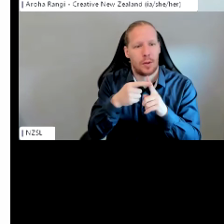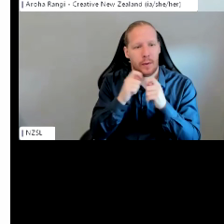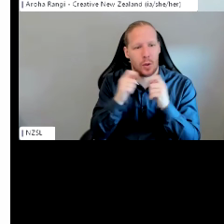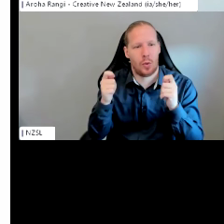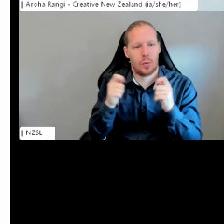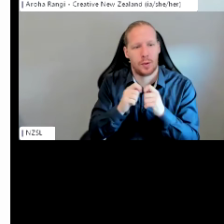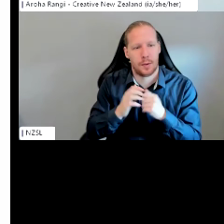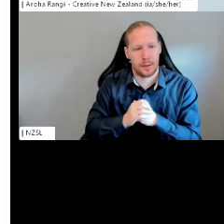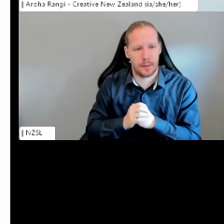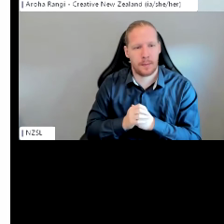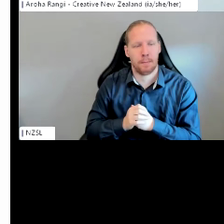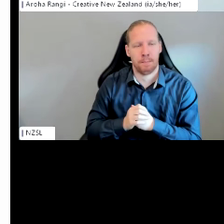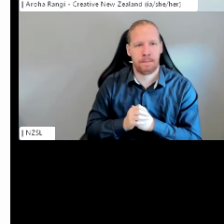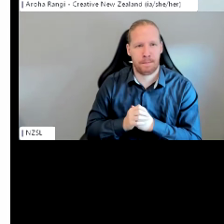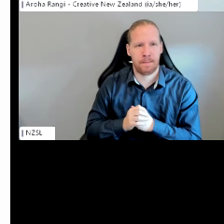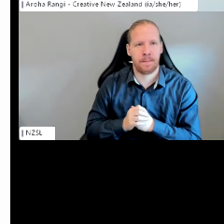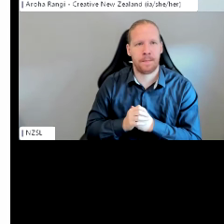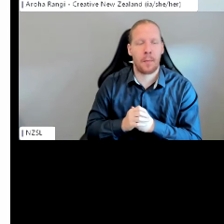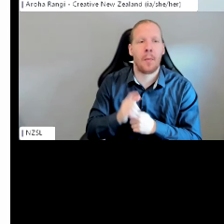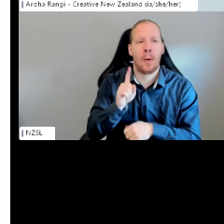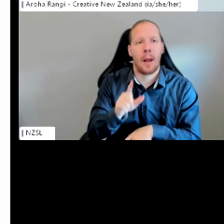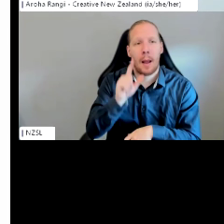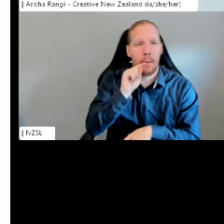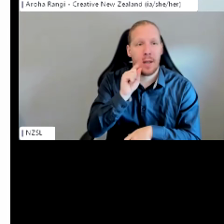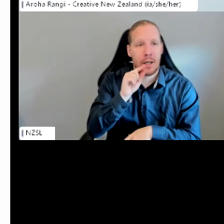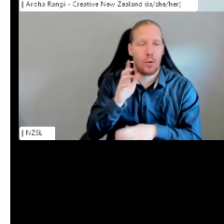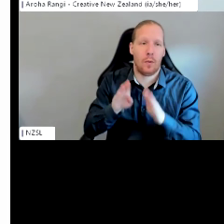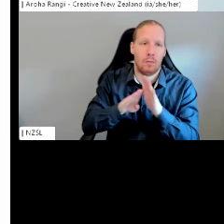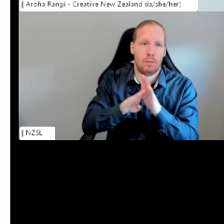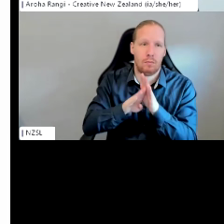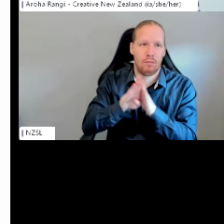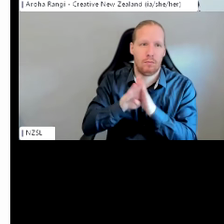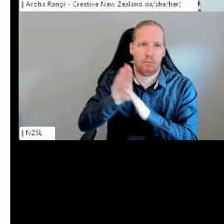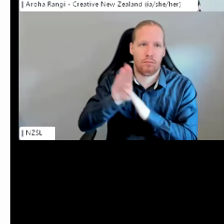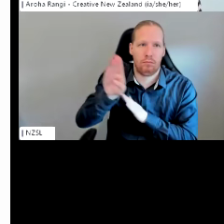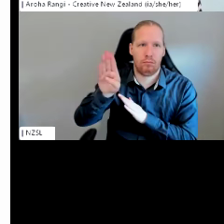the top of that market. I think the potential for membership is huge. I just think that the